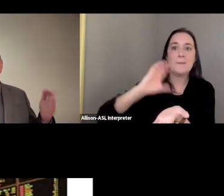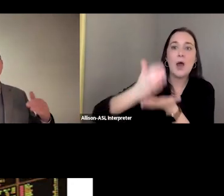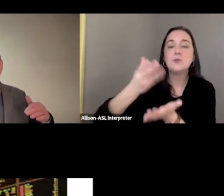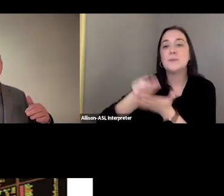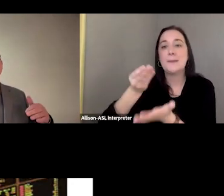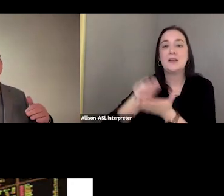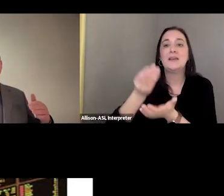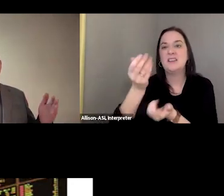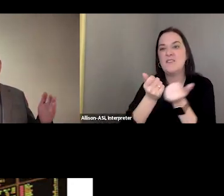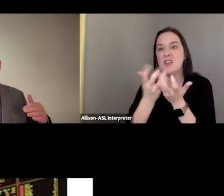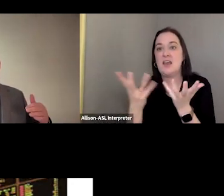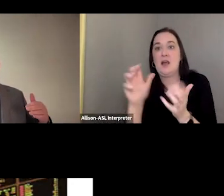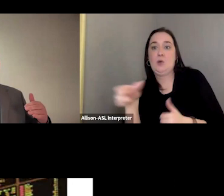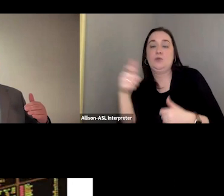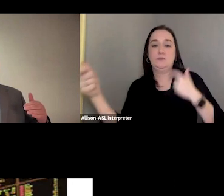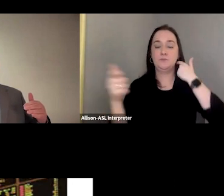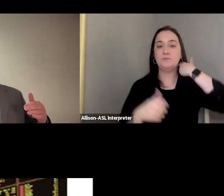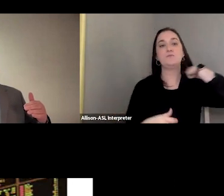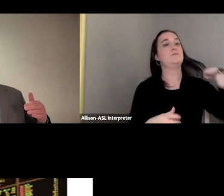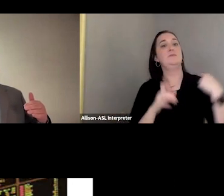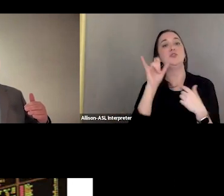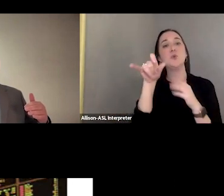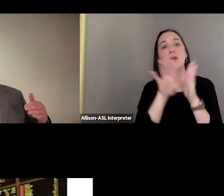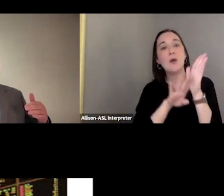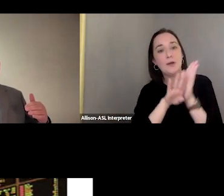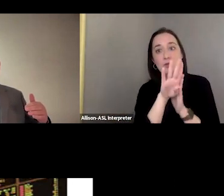sports betting revenues have continued to grow every year exponentially.